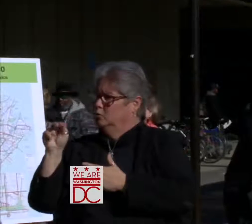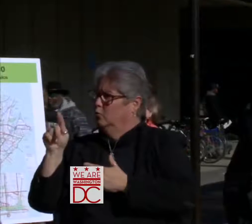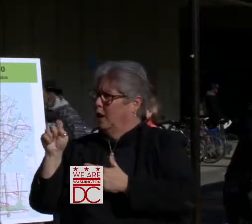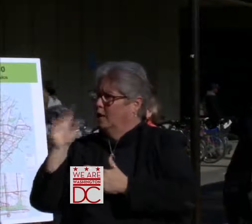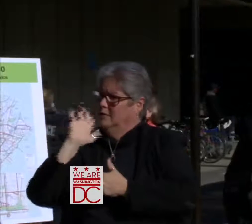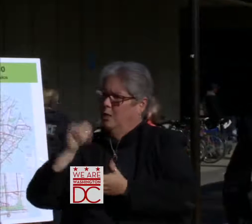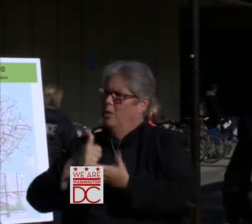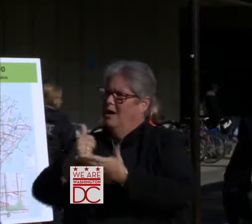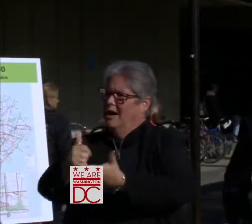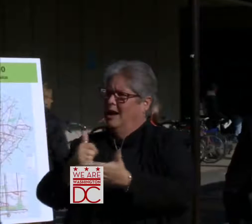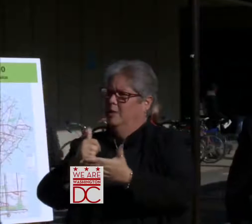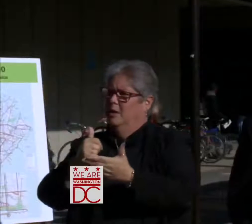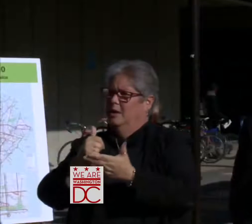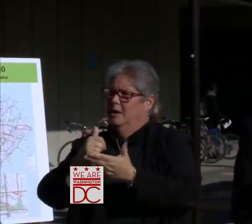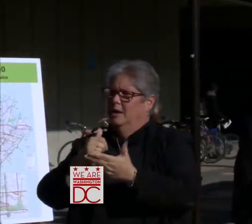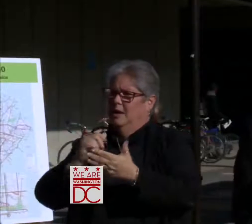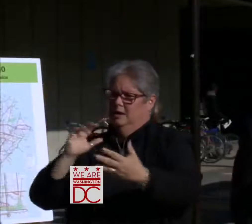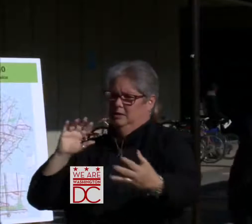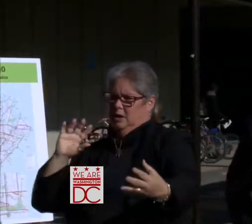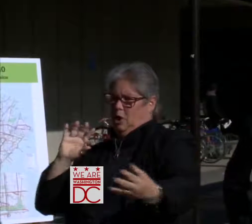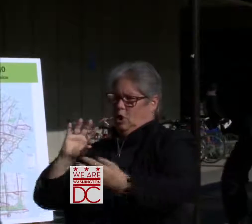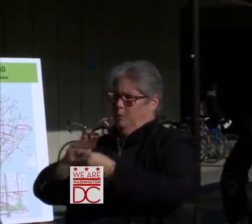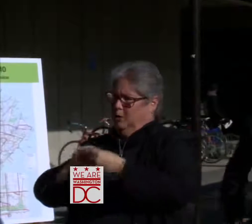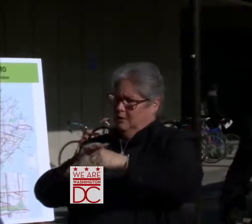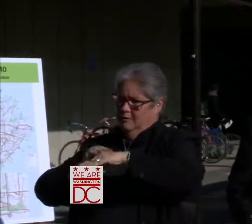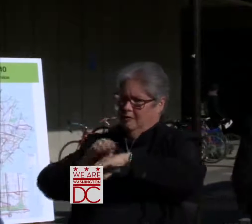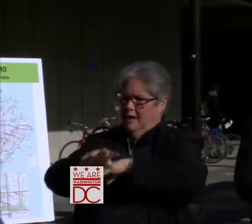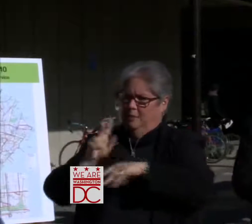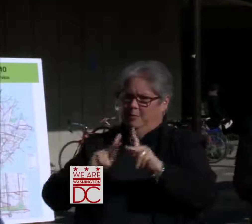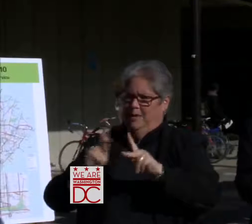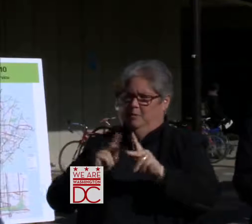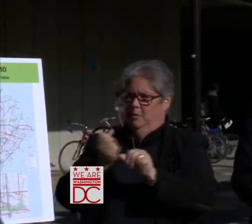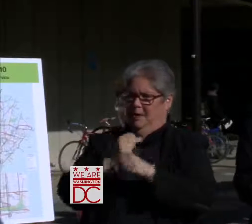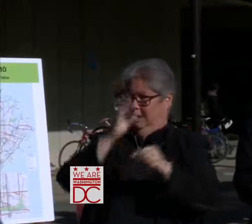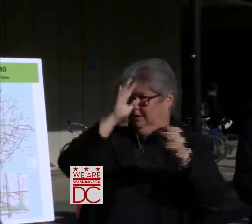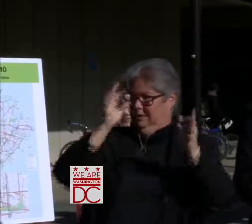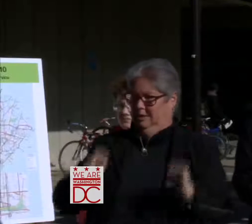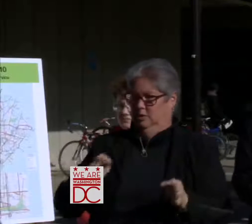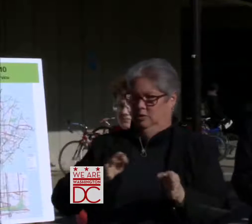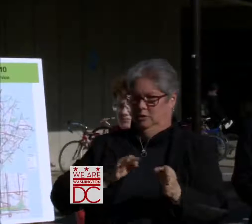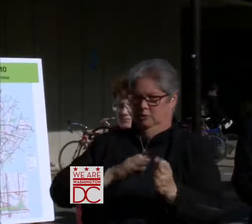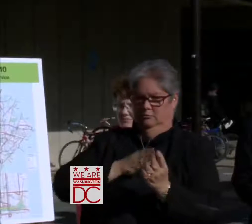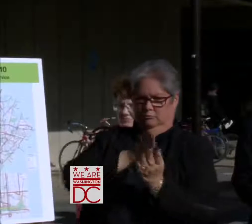IT IS THE CUMULATIVE EFFECT OF PEOPLE MAKING THE DECISION TO